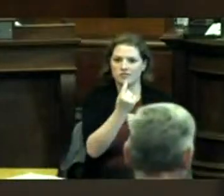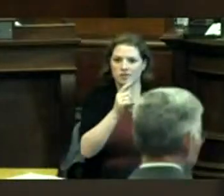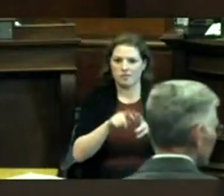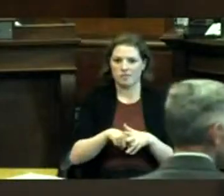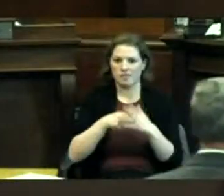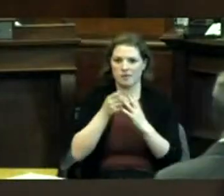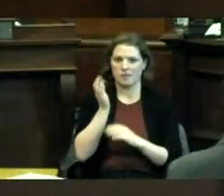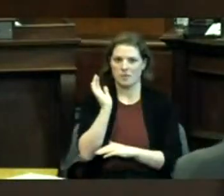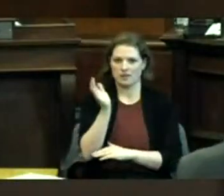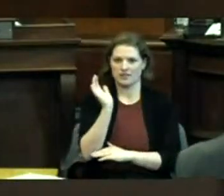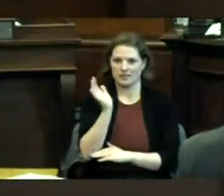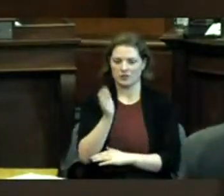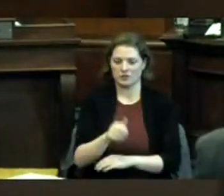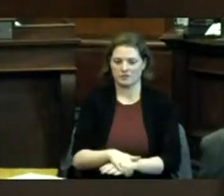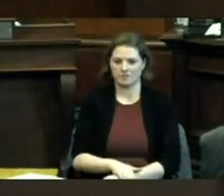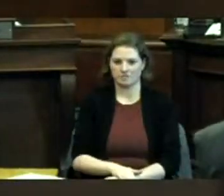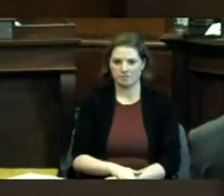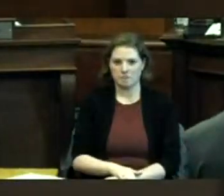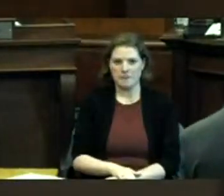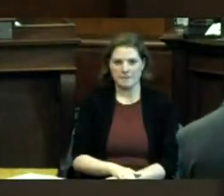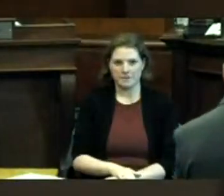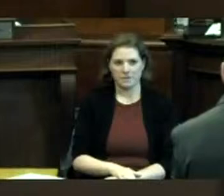speak clearly in the microphone